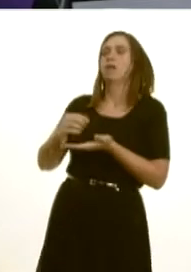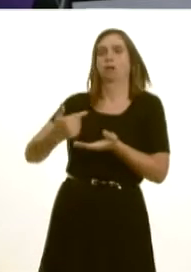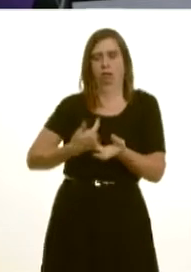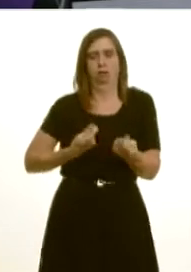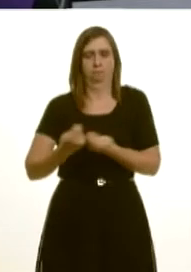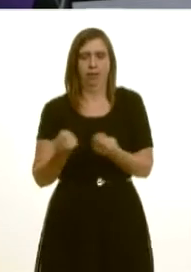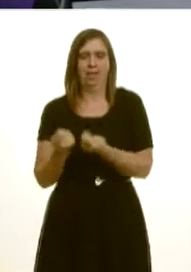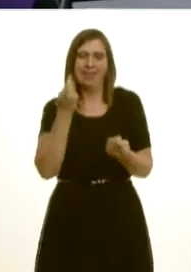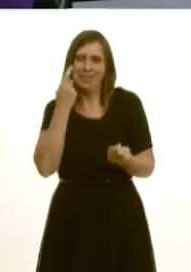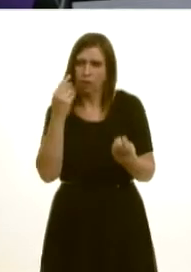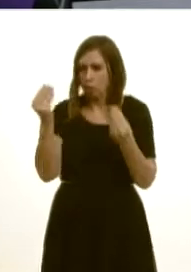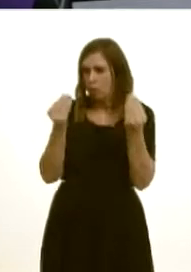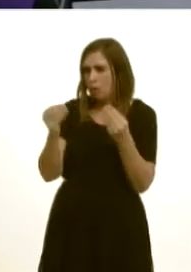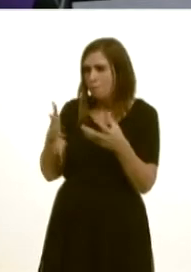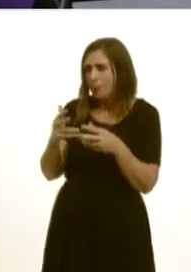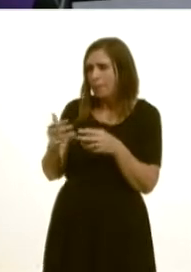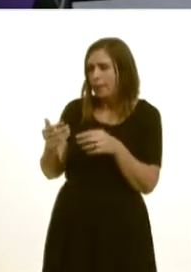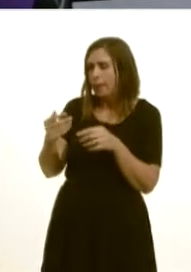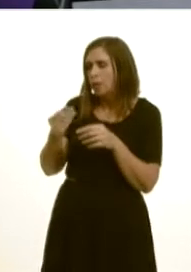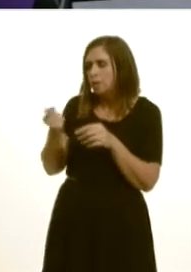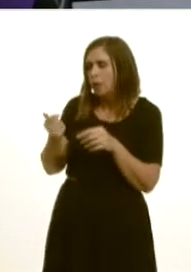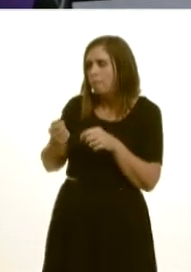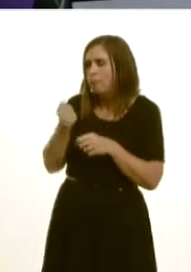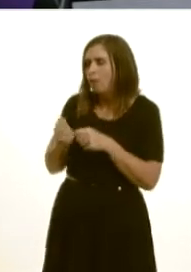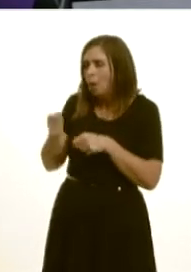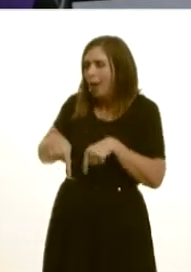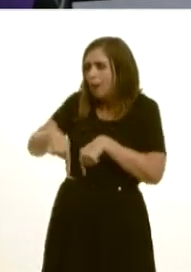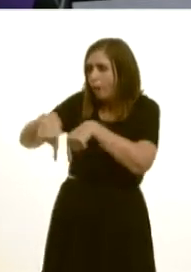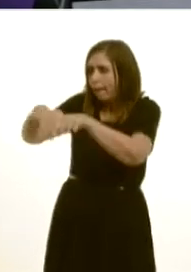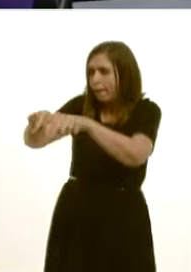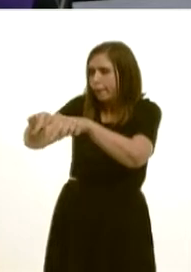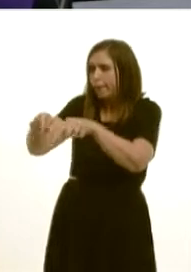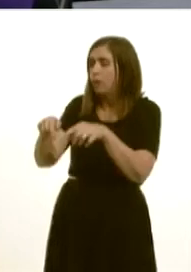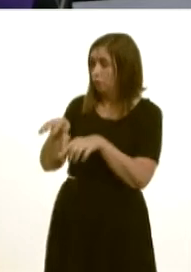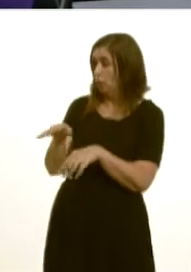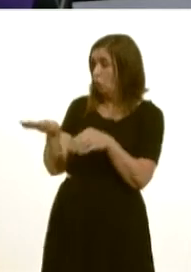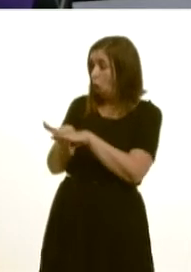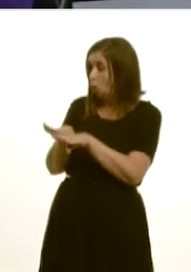to look at reopening some of the freight lines that we still have, and to expand the metro